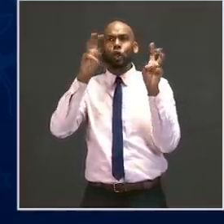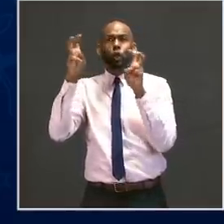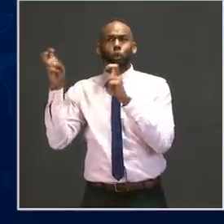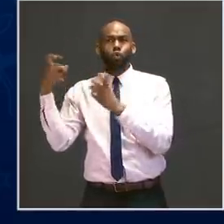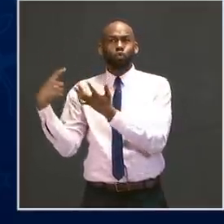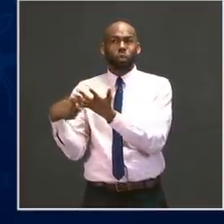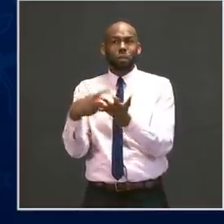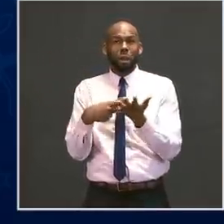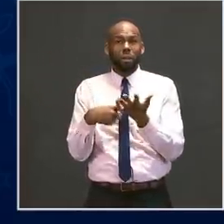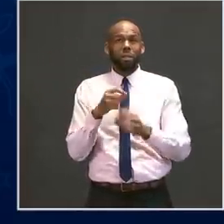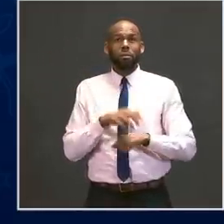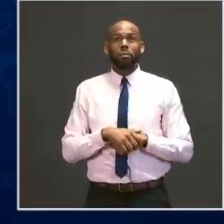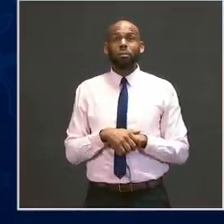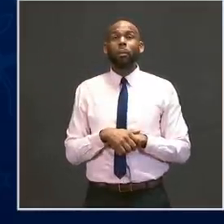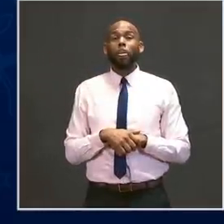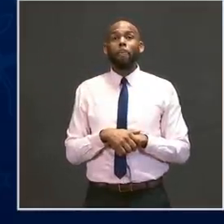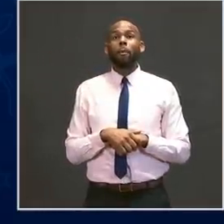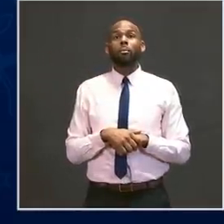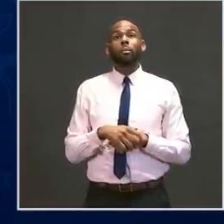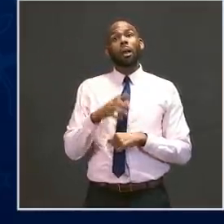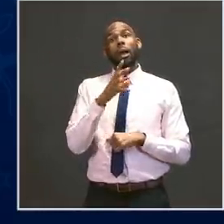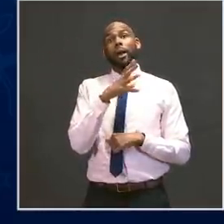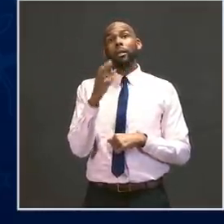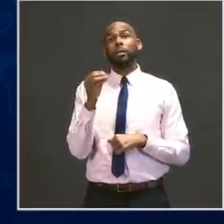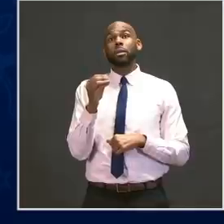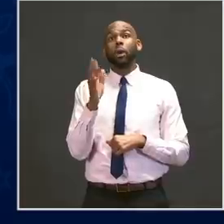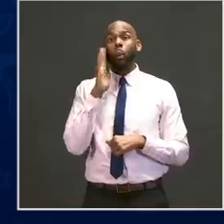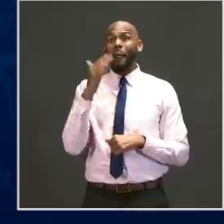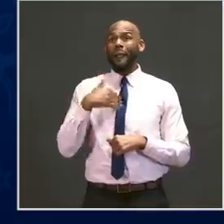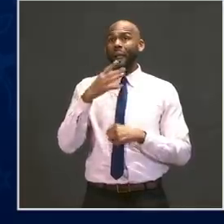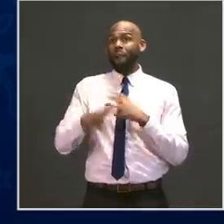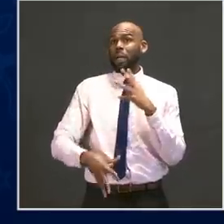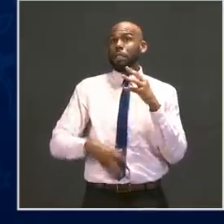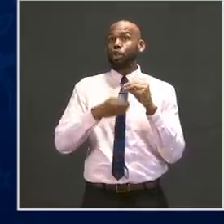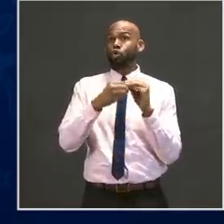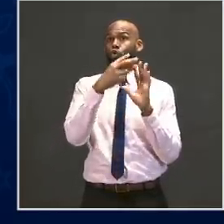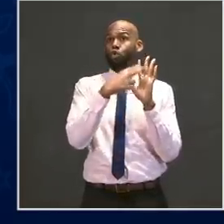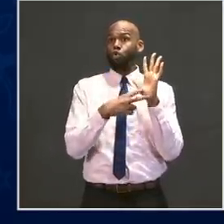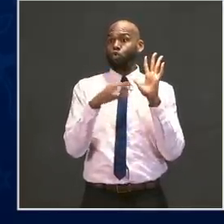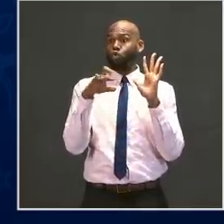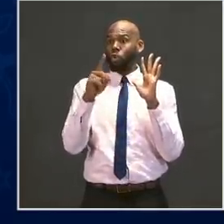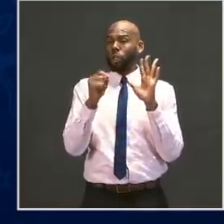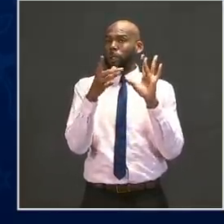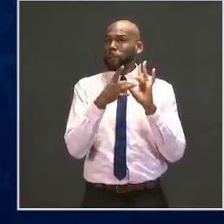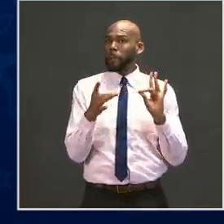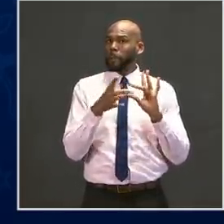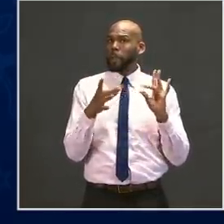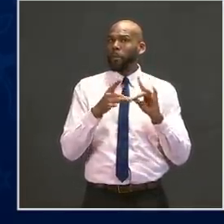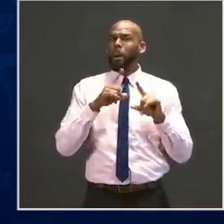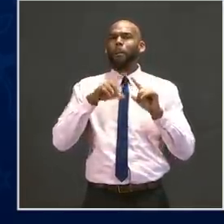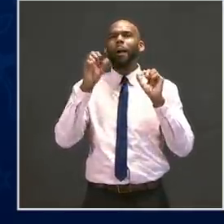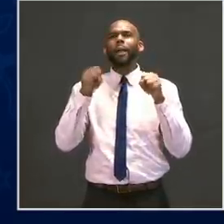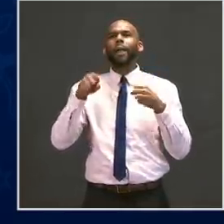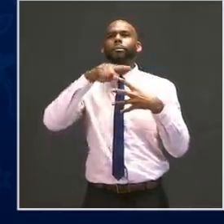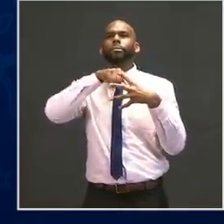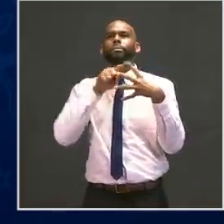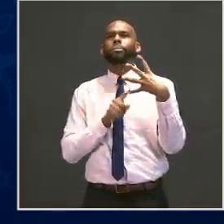I'm not going to have additional readouts to provide from here, but I can outline for you, kind of, where we are in our --